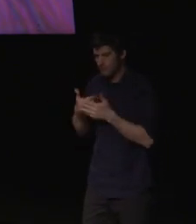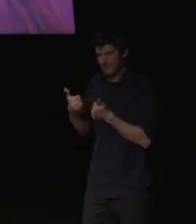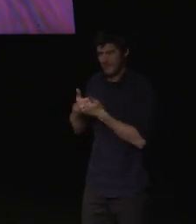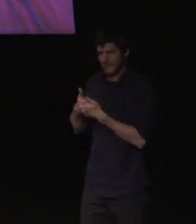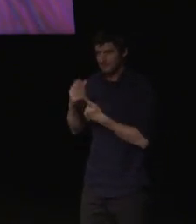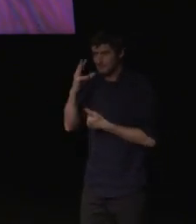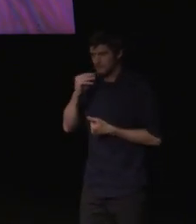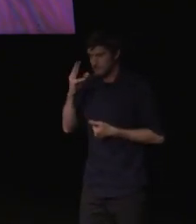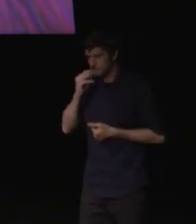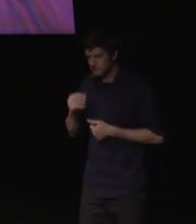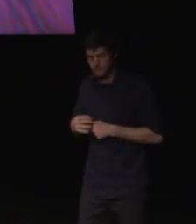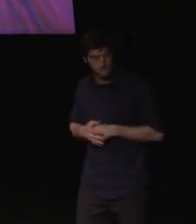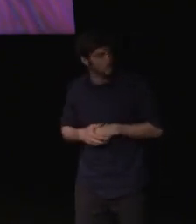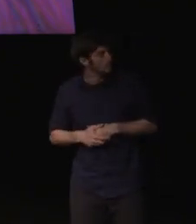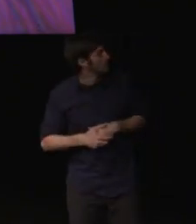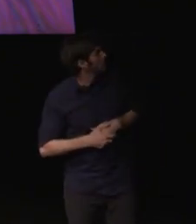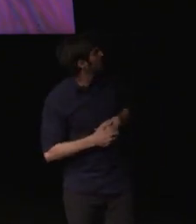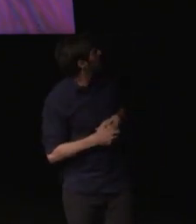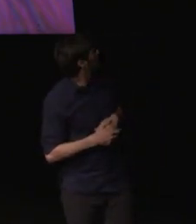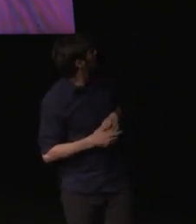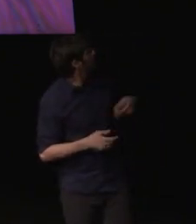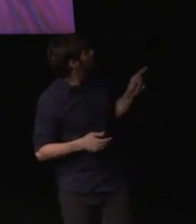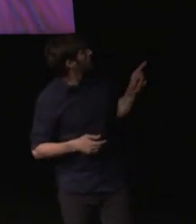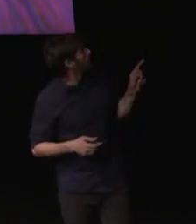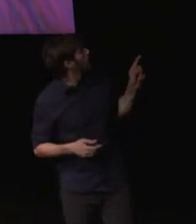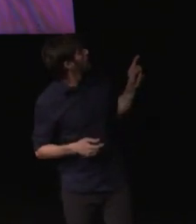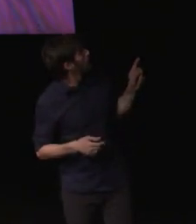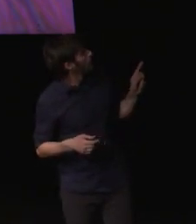GAME SYNTHESIZED SPEECH